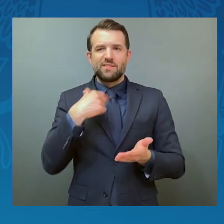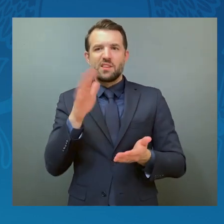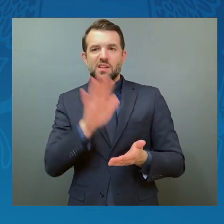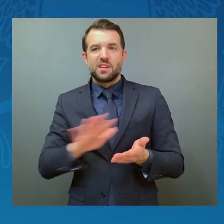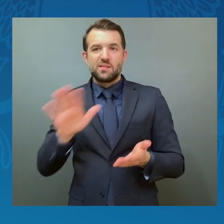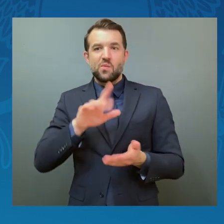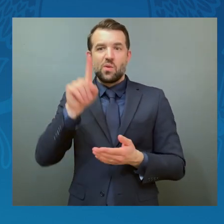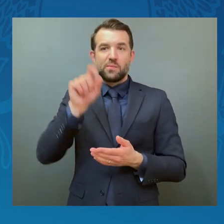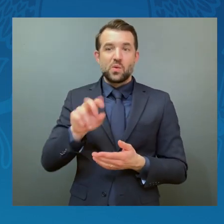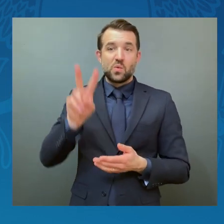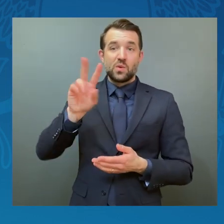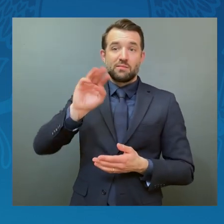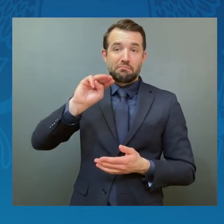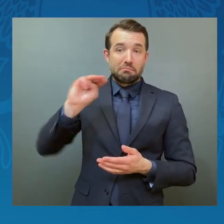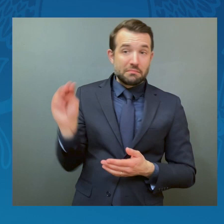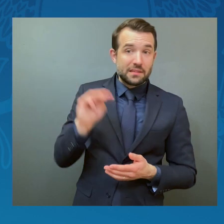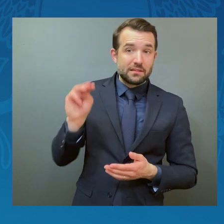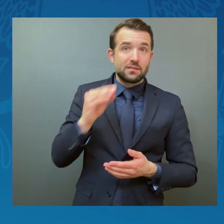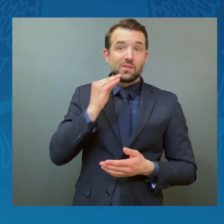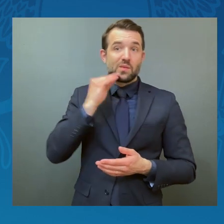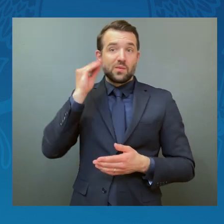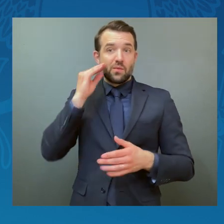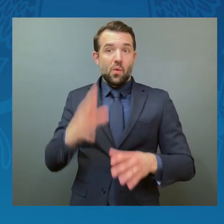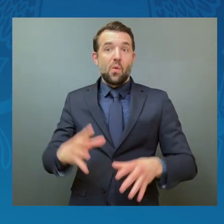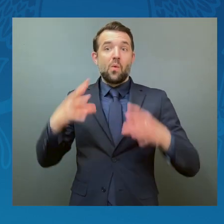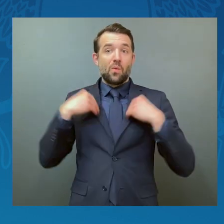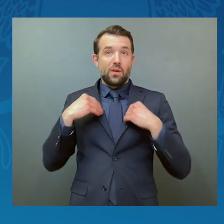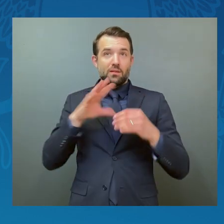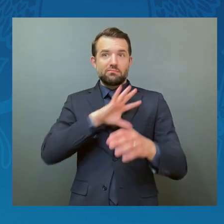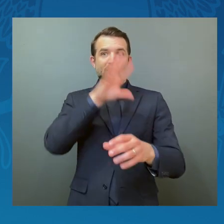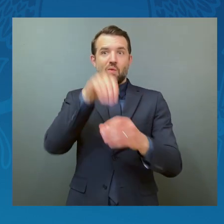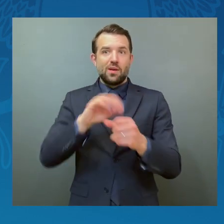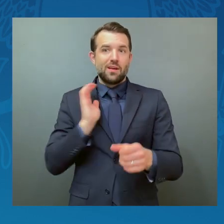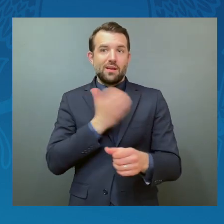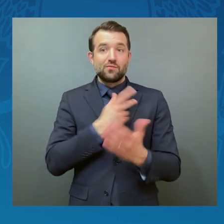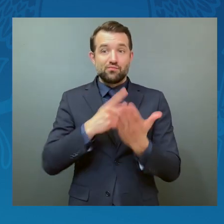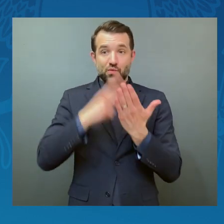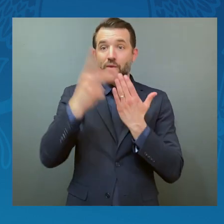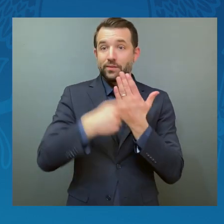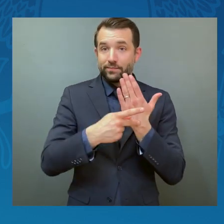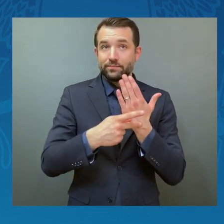who participate in our program, 200,000 being direct borrowers